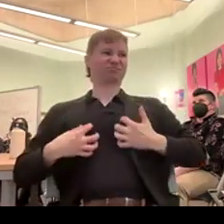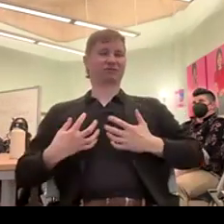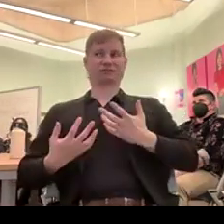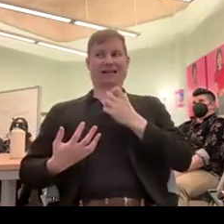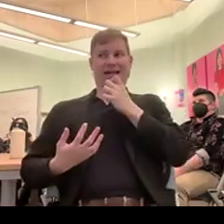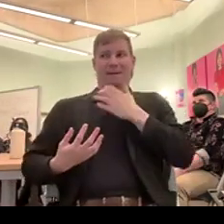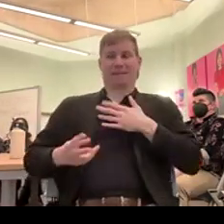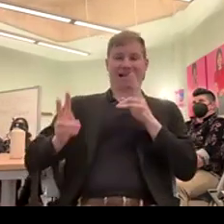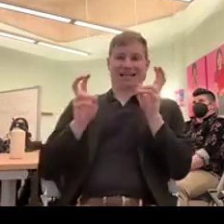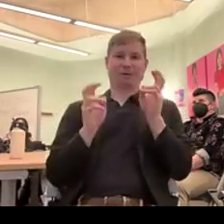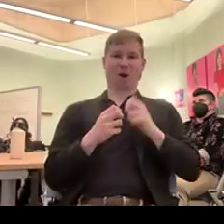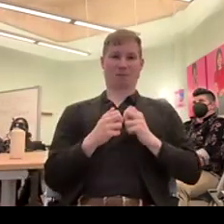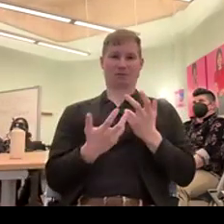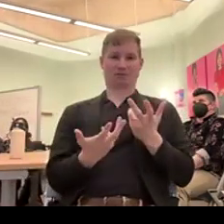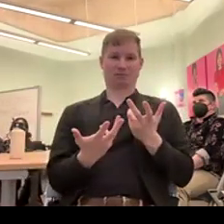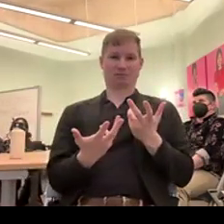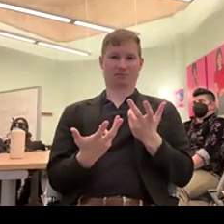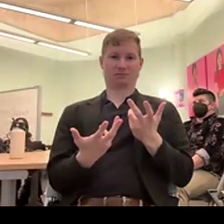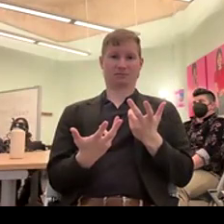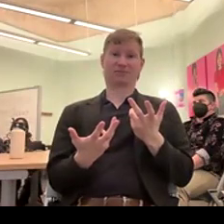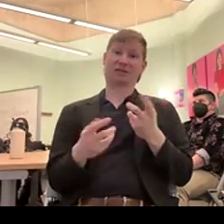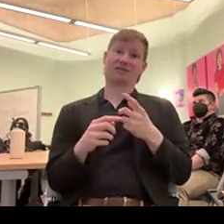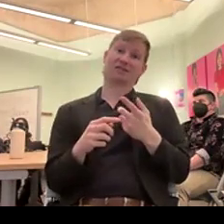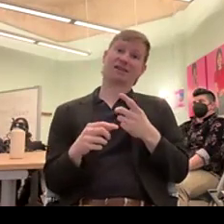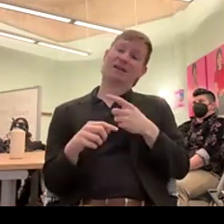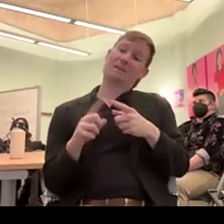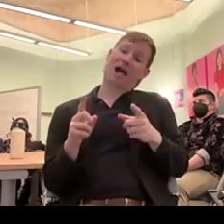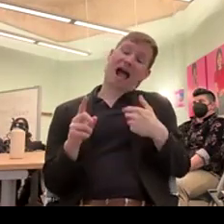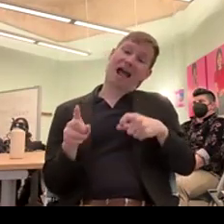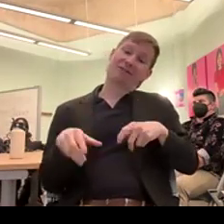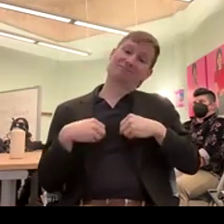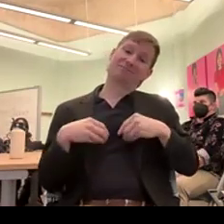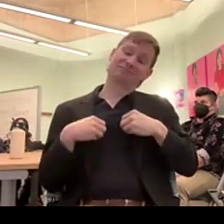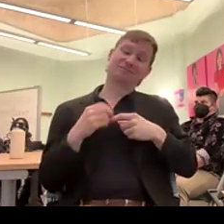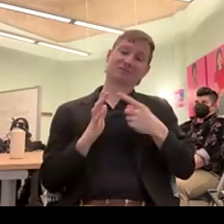problem if they have any mixed feelings about it. It's not my issue." And that's the perspective I